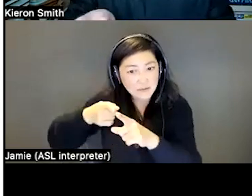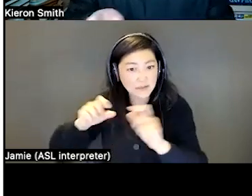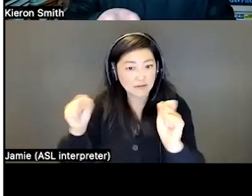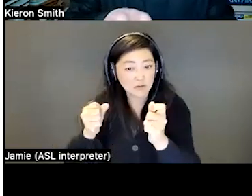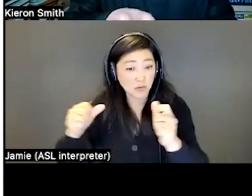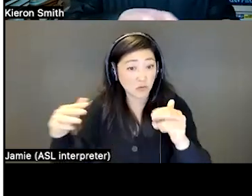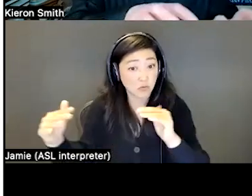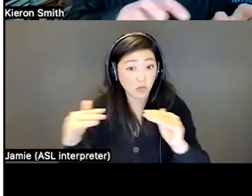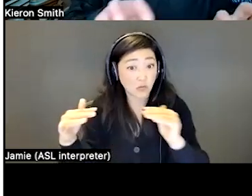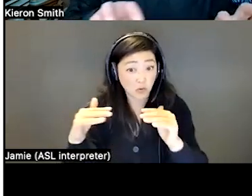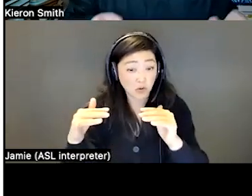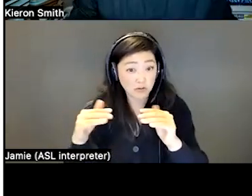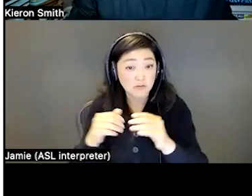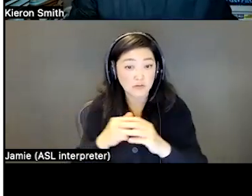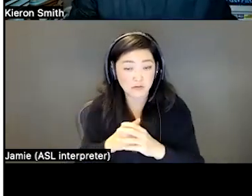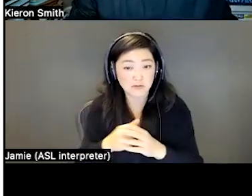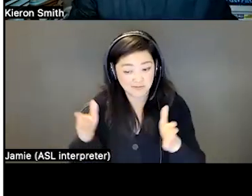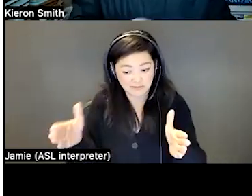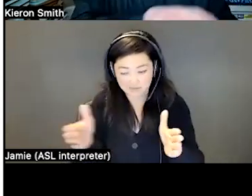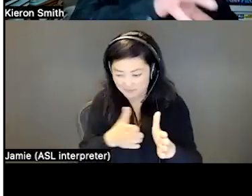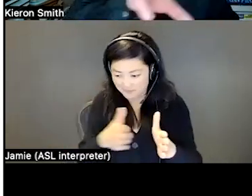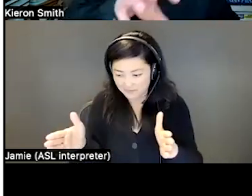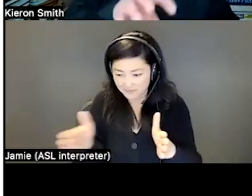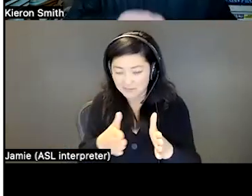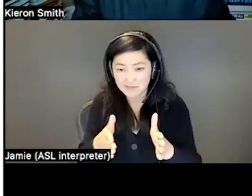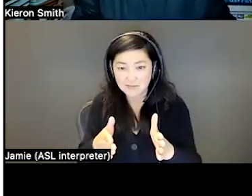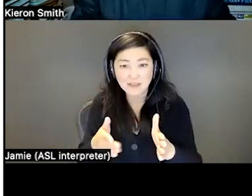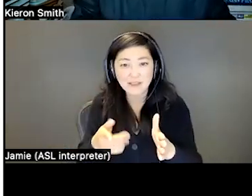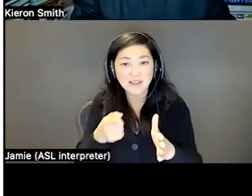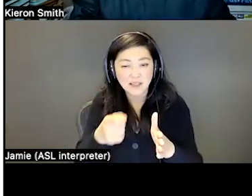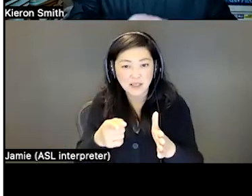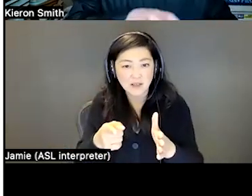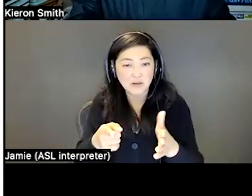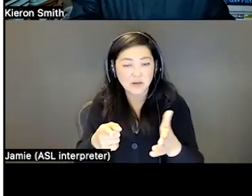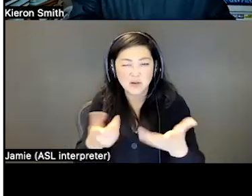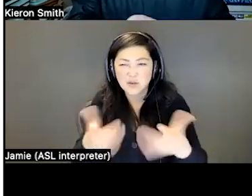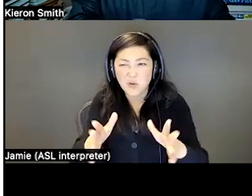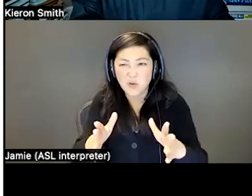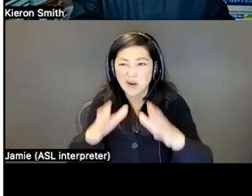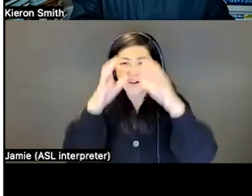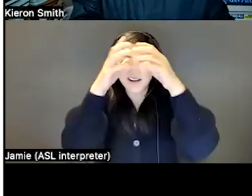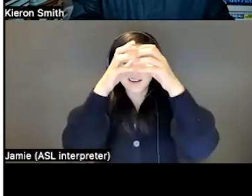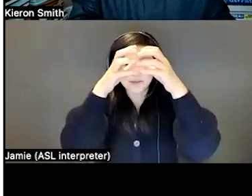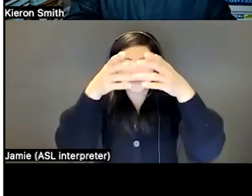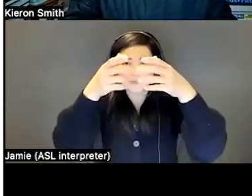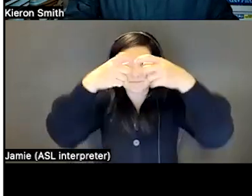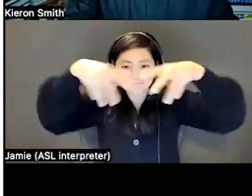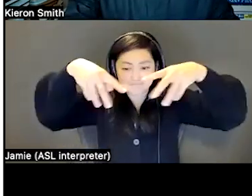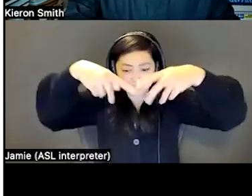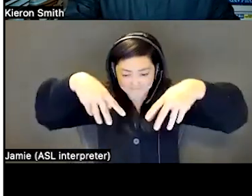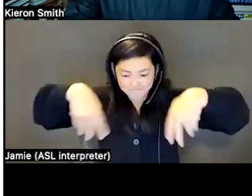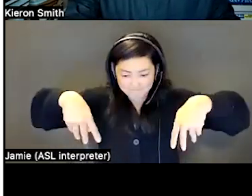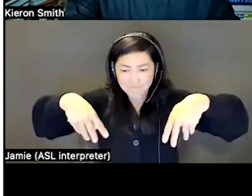and you want to look beyond the hierarchy where you've ended up in this history bucket, you know,